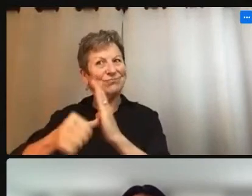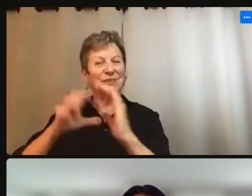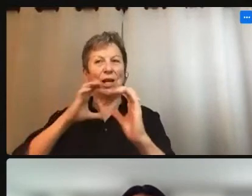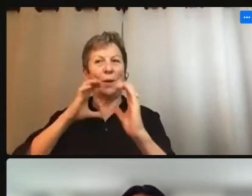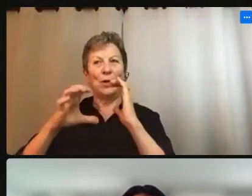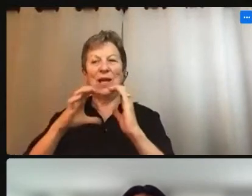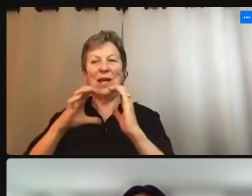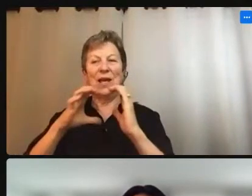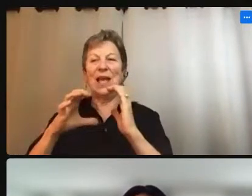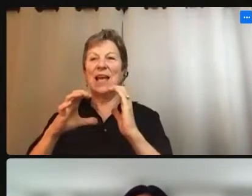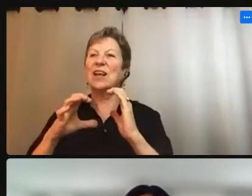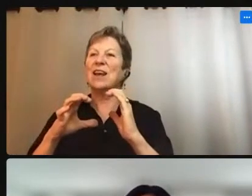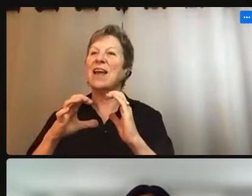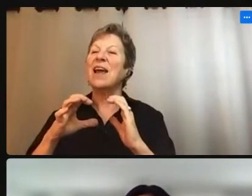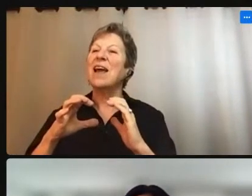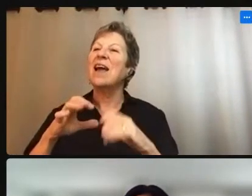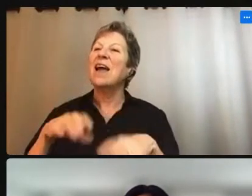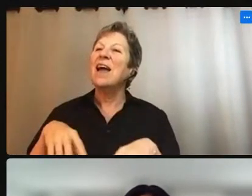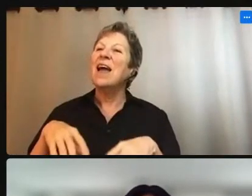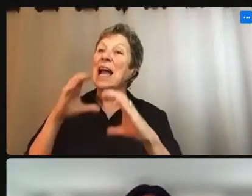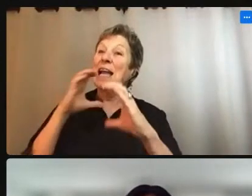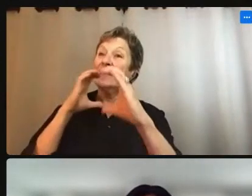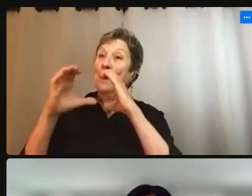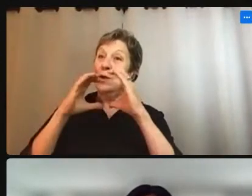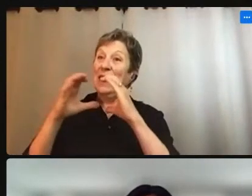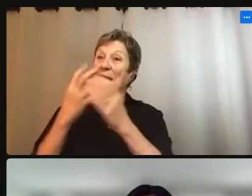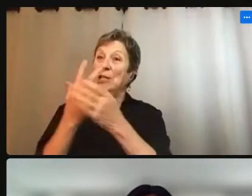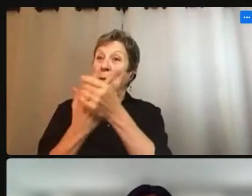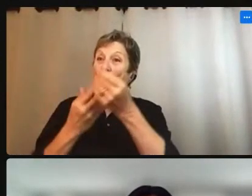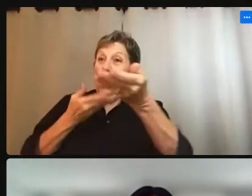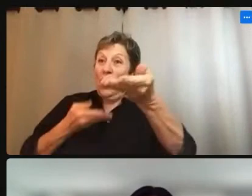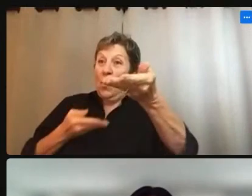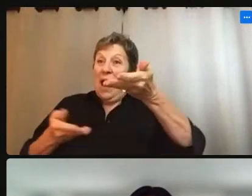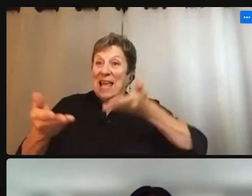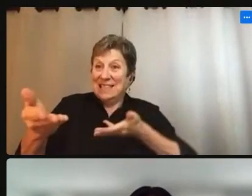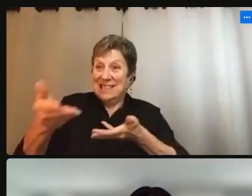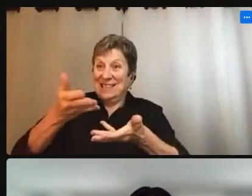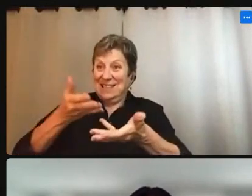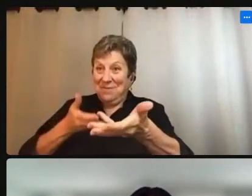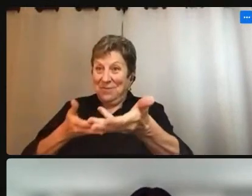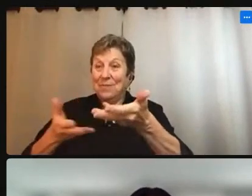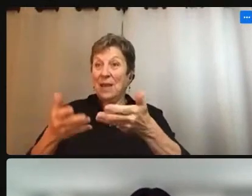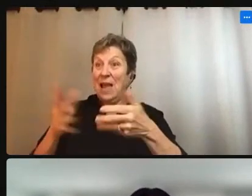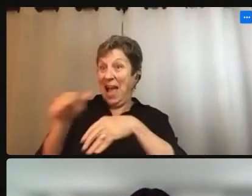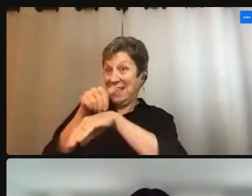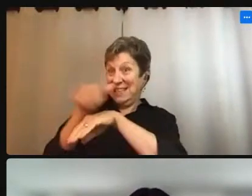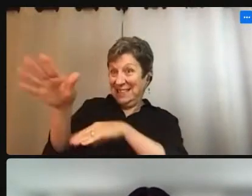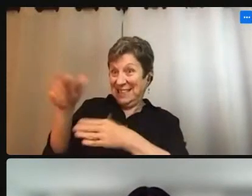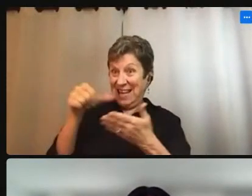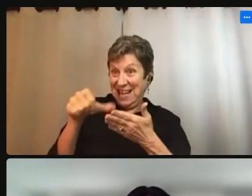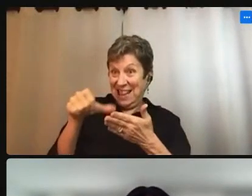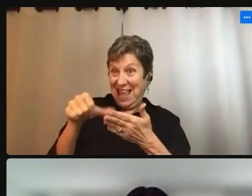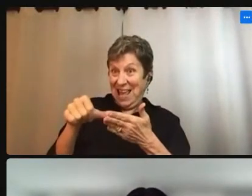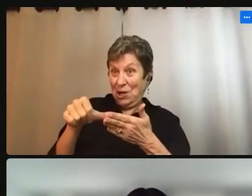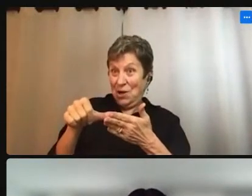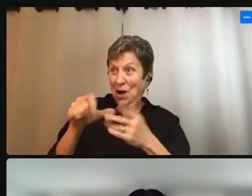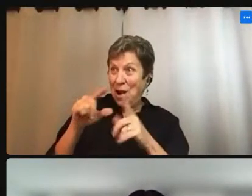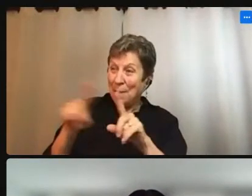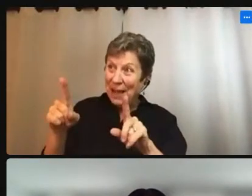FOR I EMPHASIZE THAT A LOT COMMUNICATION COMMUNICATION AND MAKING AND NOT JUST